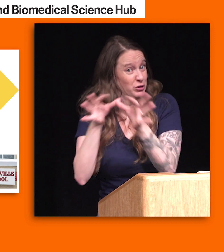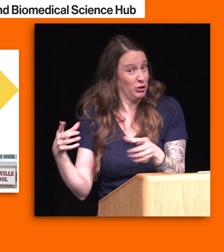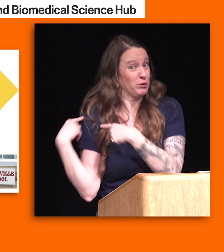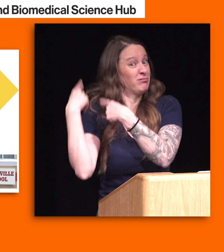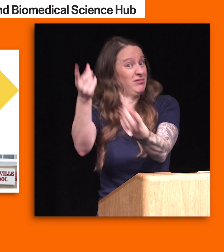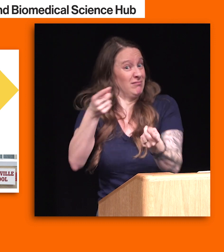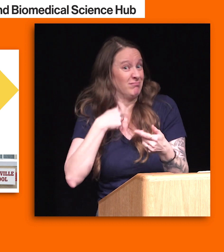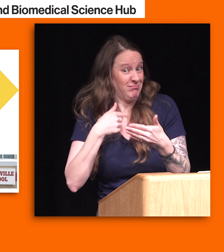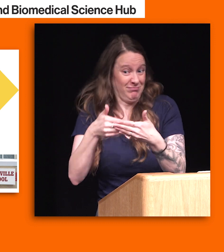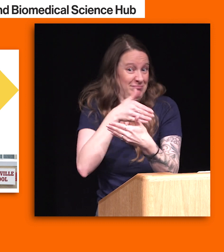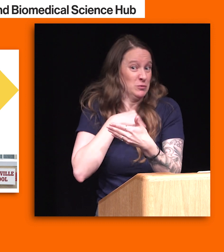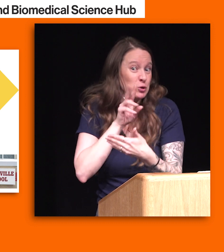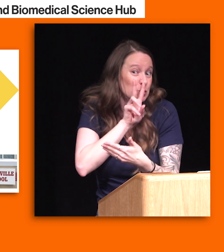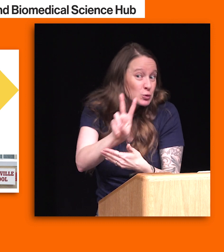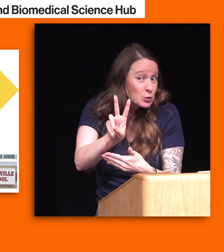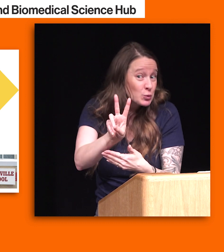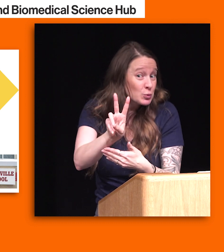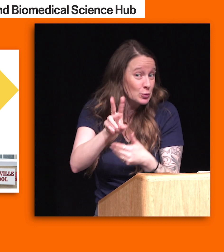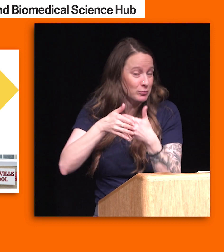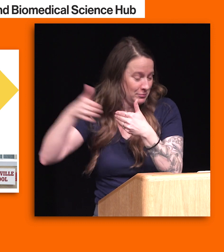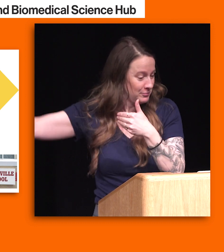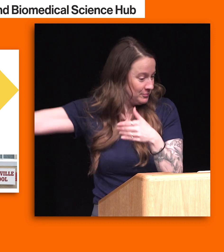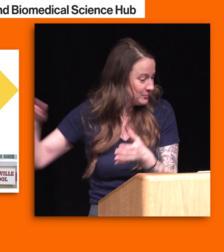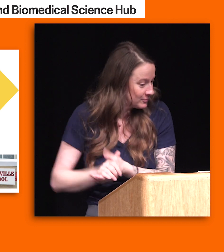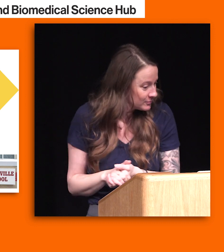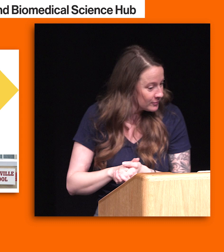working, and I've worked with interpreters since I was two.